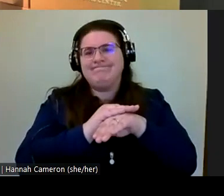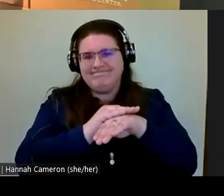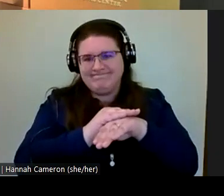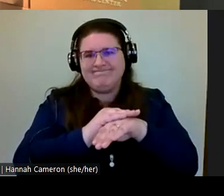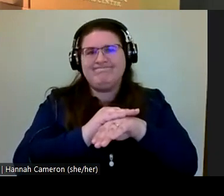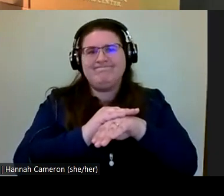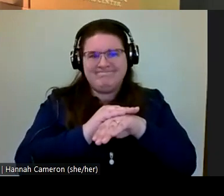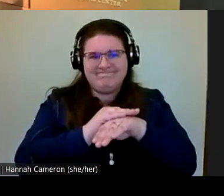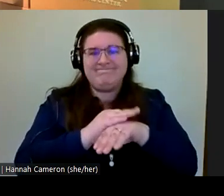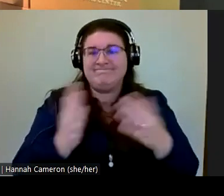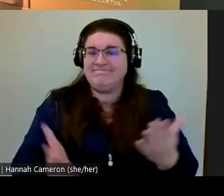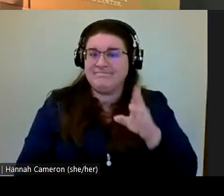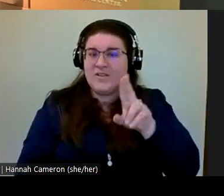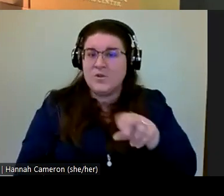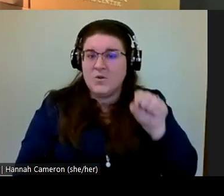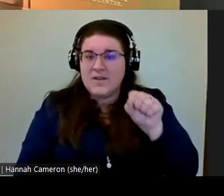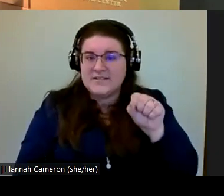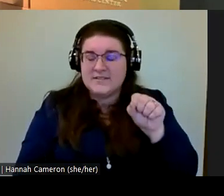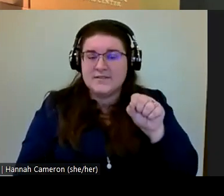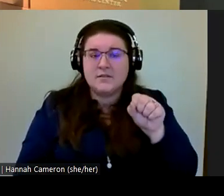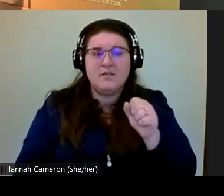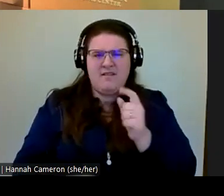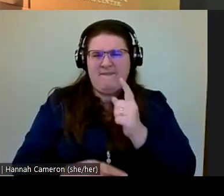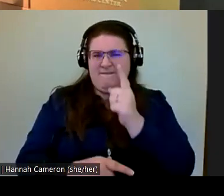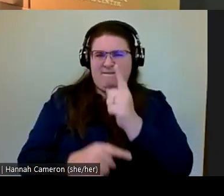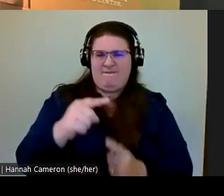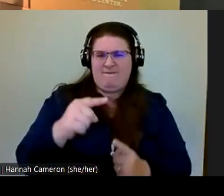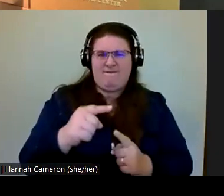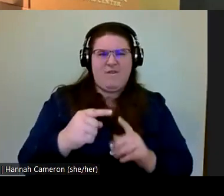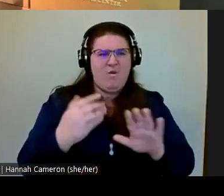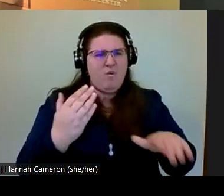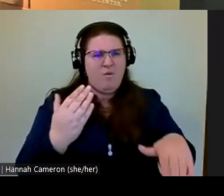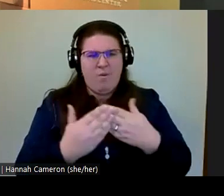only about half of all psychiatrists who are in practice take any kind of health insurance